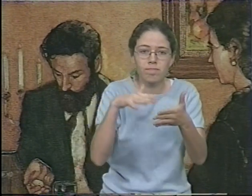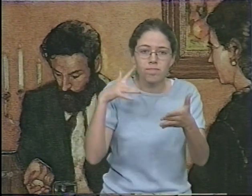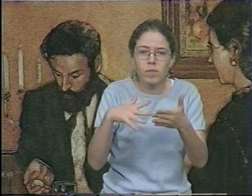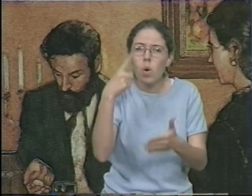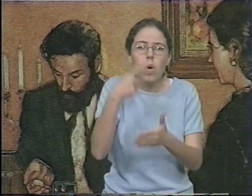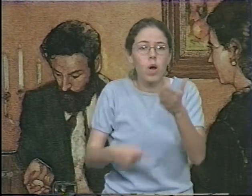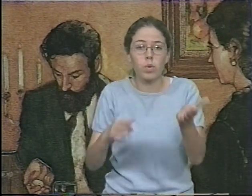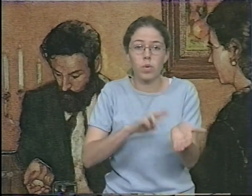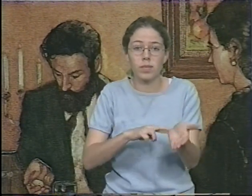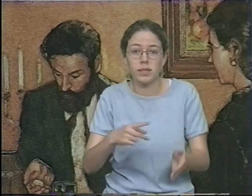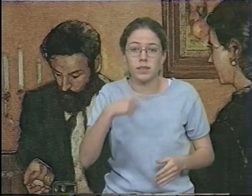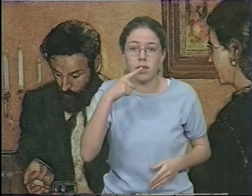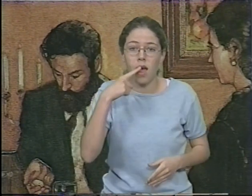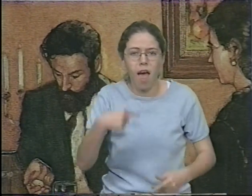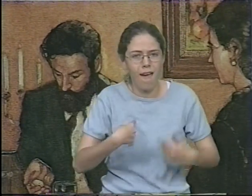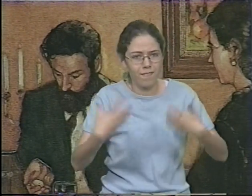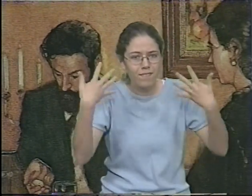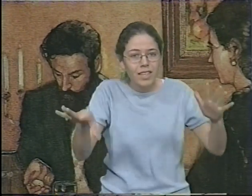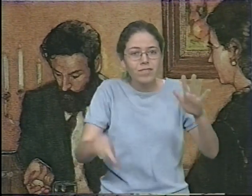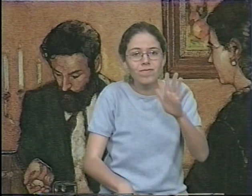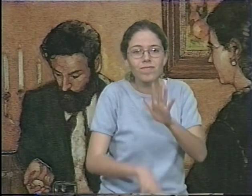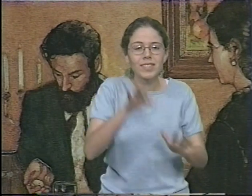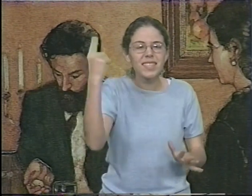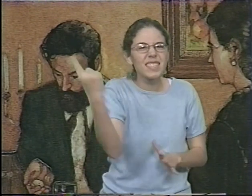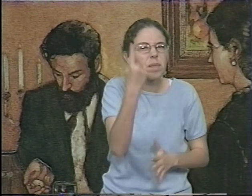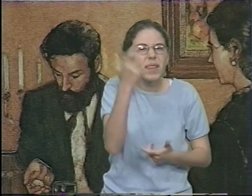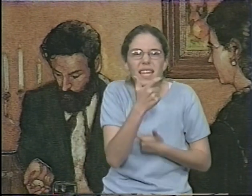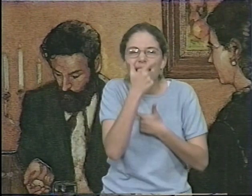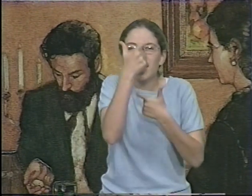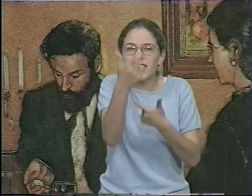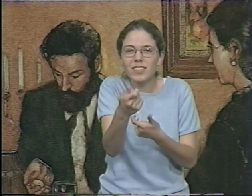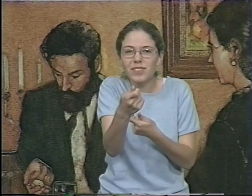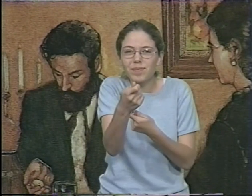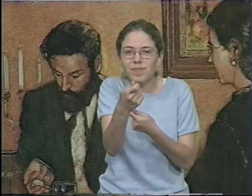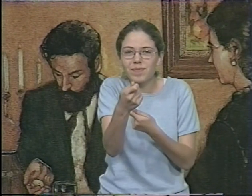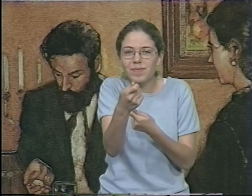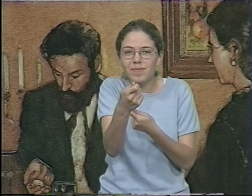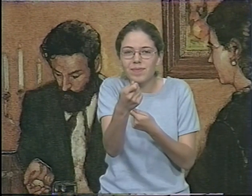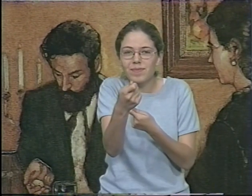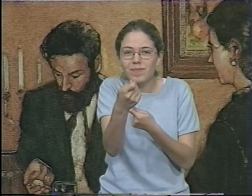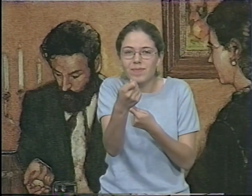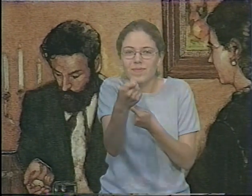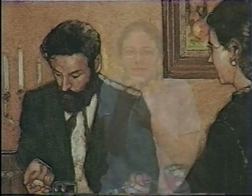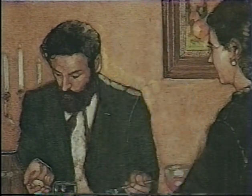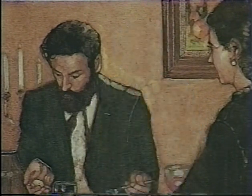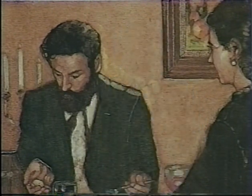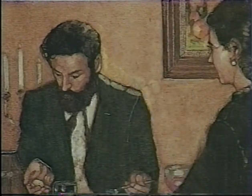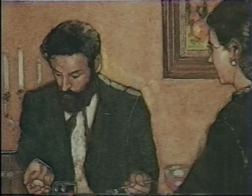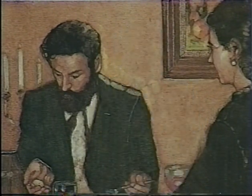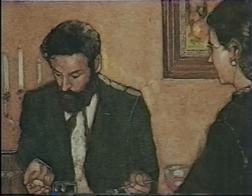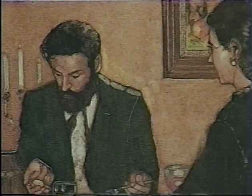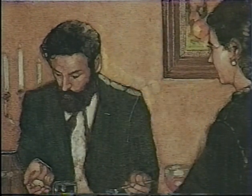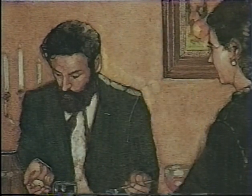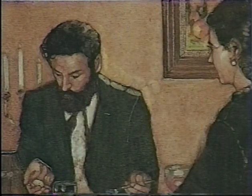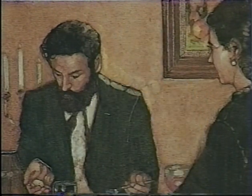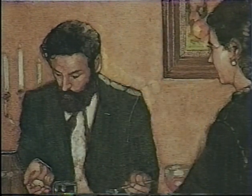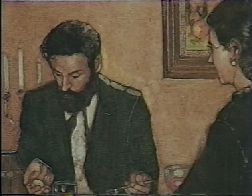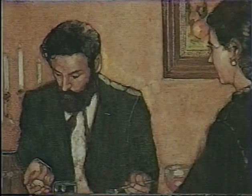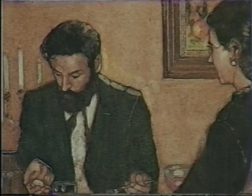what Wilhelm was studying. "I have discovered something interesting" was all he would say.